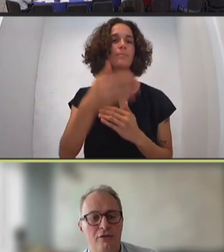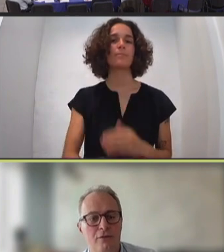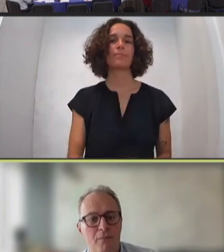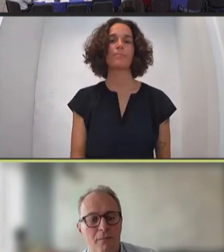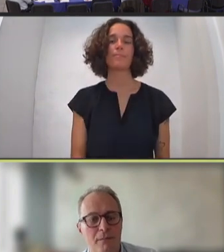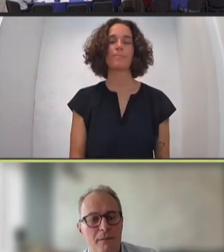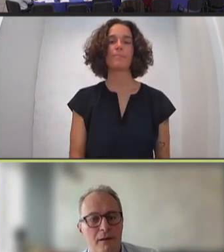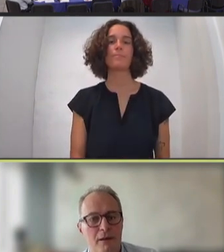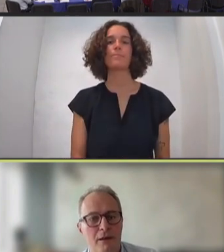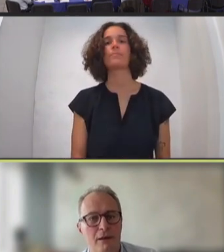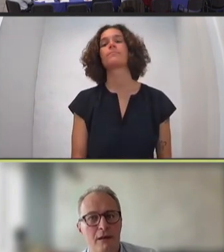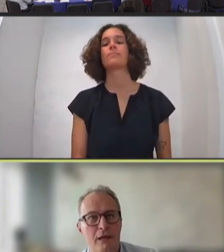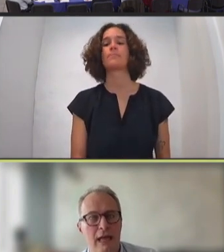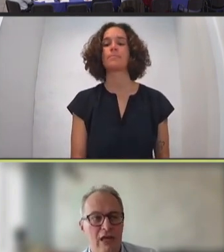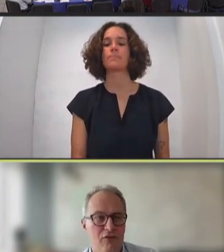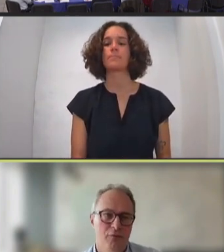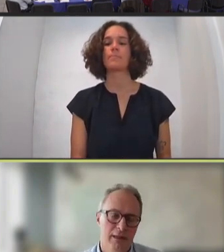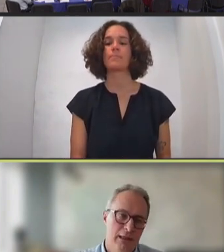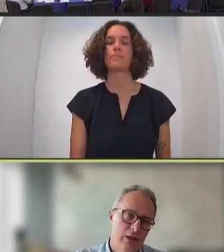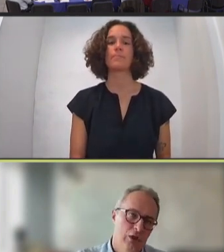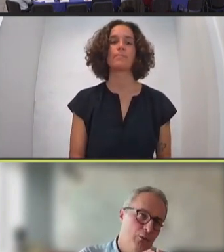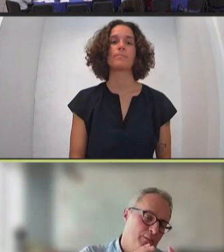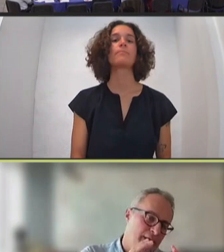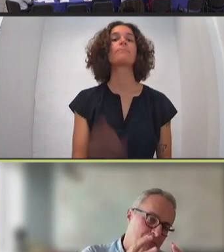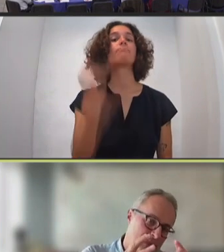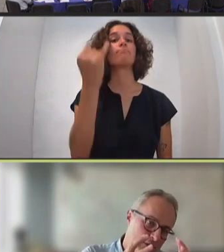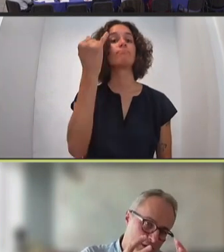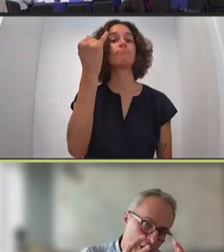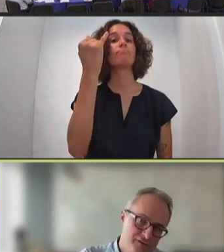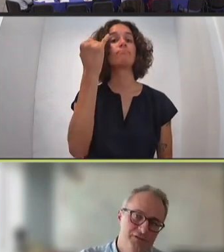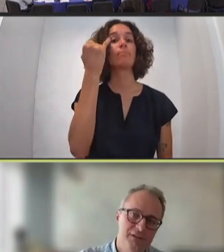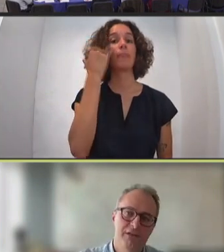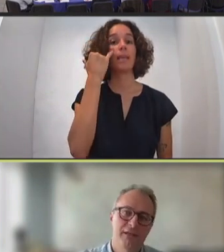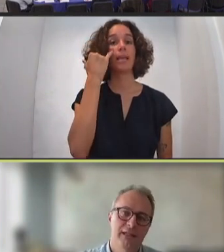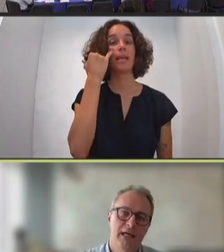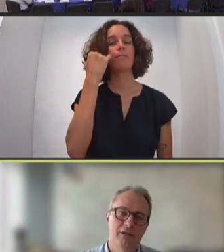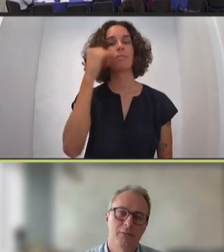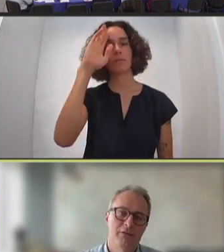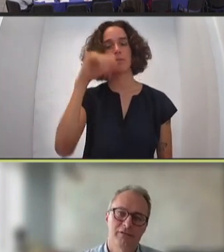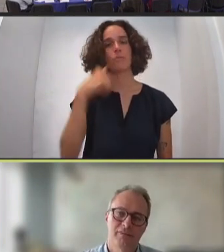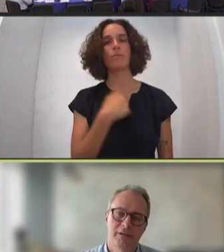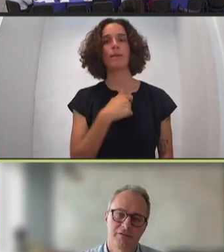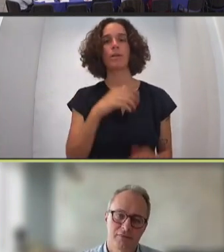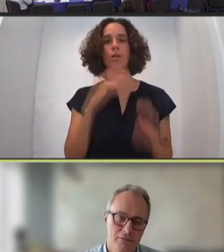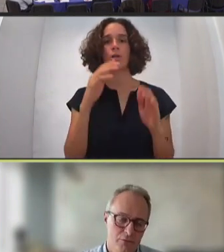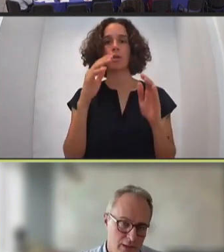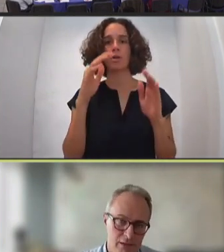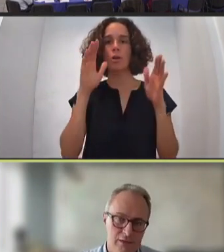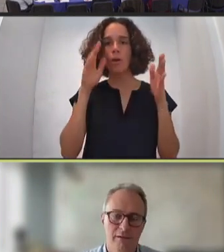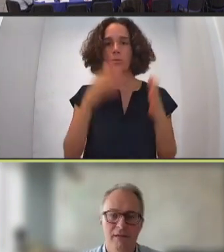So, if -- you know, we have been concentrating on adaptive immune response for quite a long time in